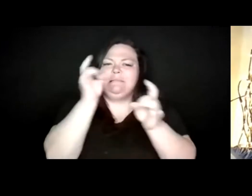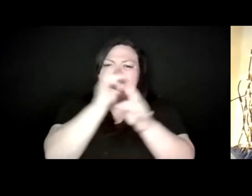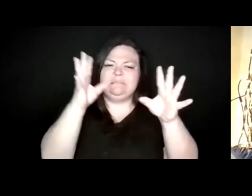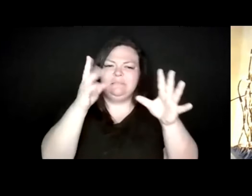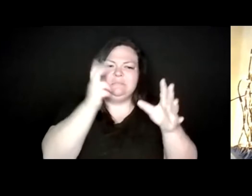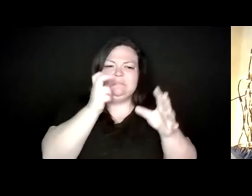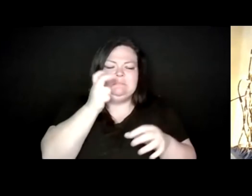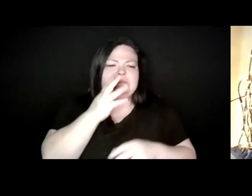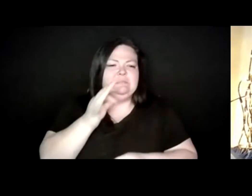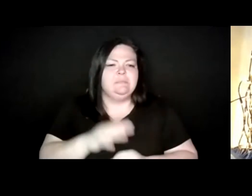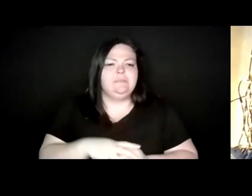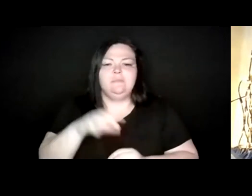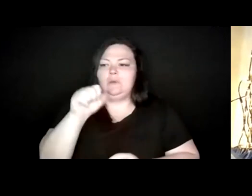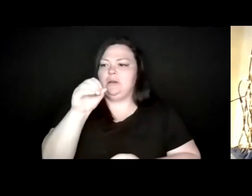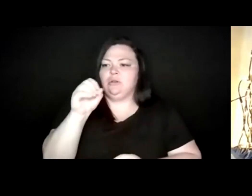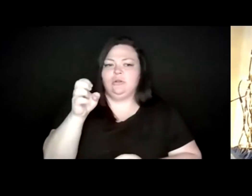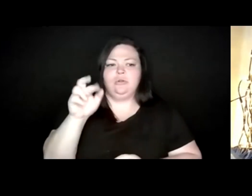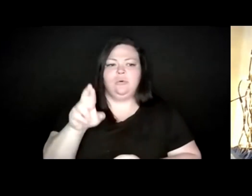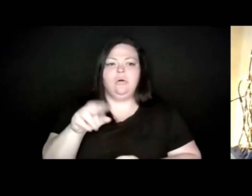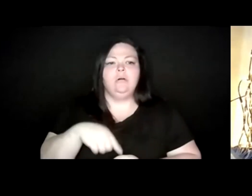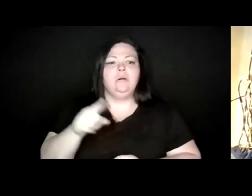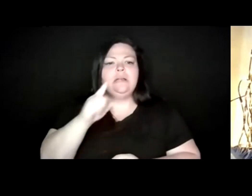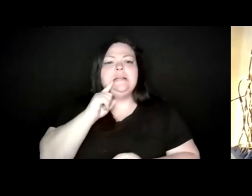Soeur-/ In the semi-circle of lived experience,/